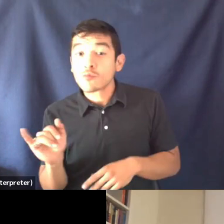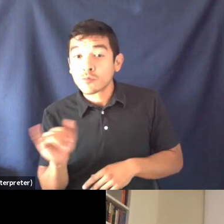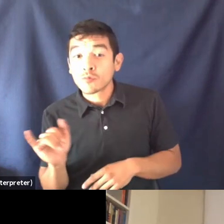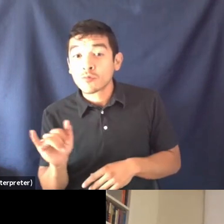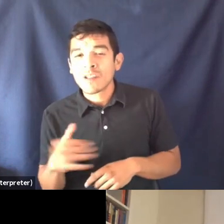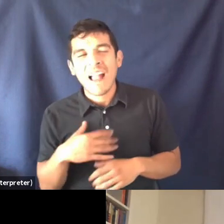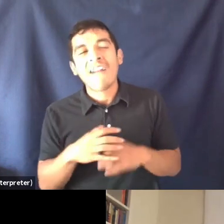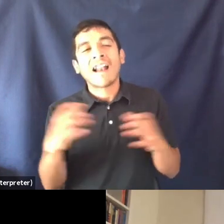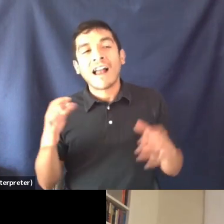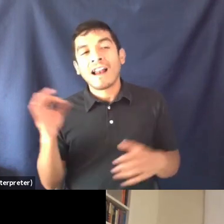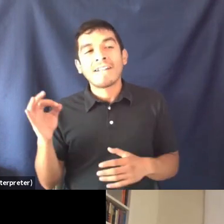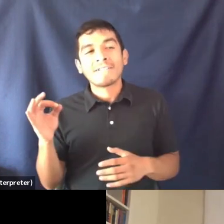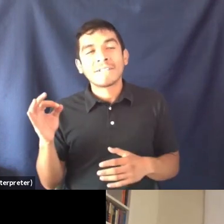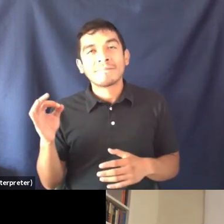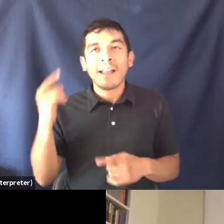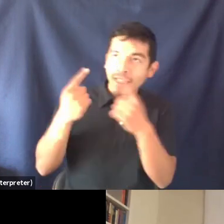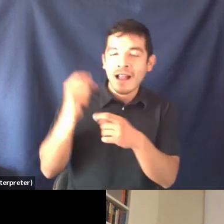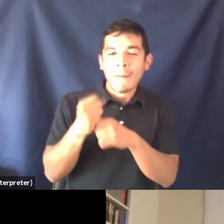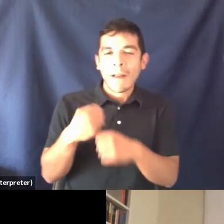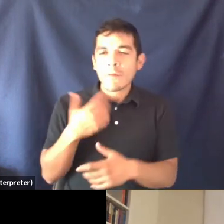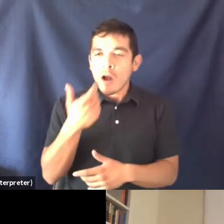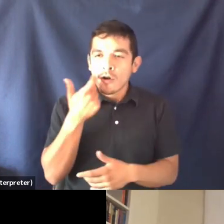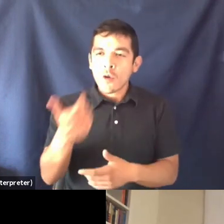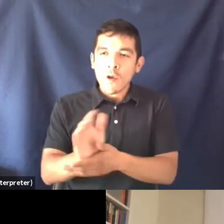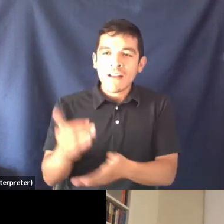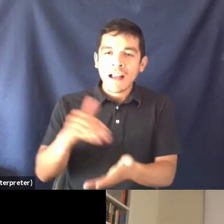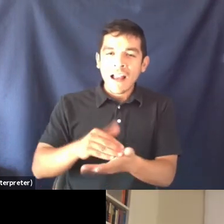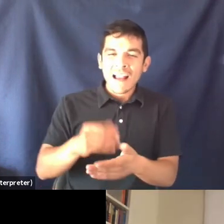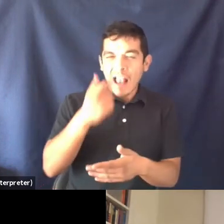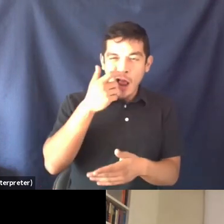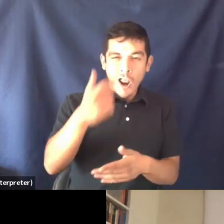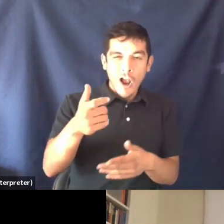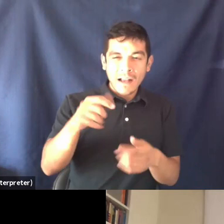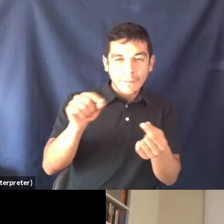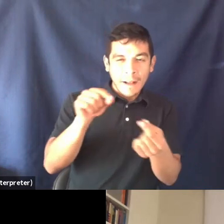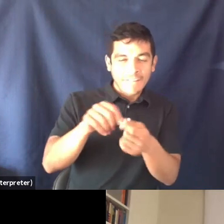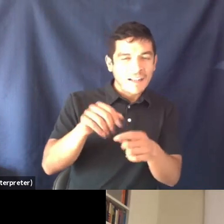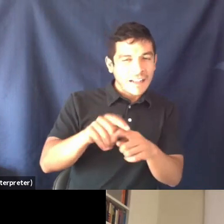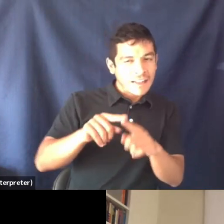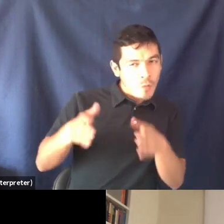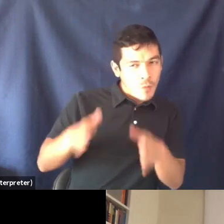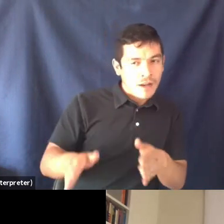and watch your film again and look at it specifically through that lens, 'cause I think there's so much to unpack there